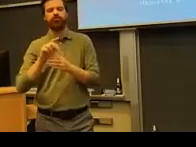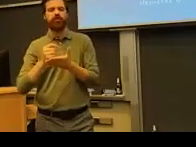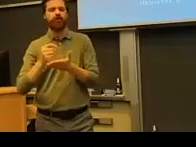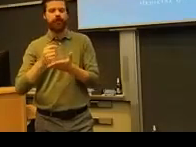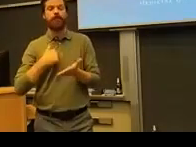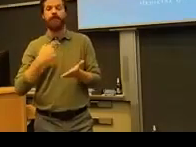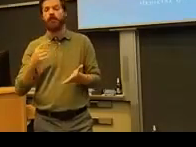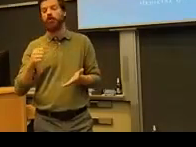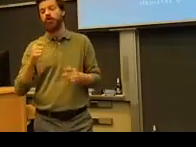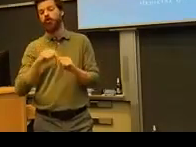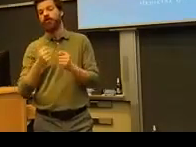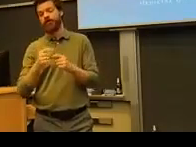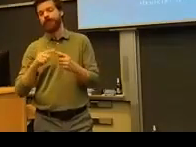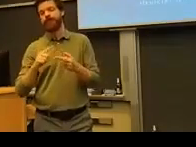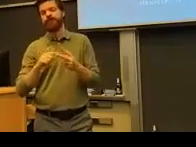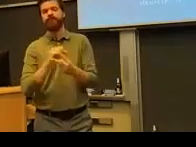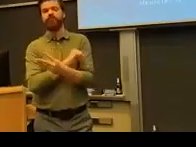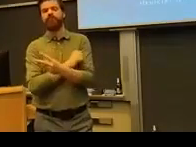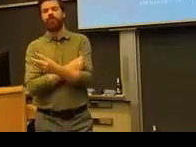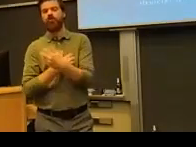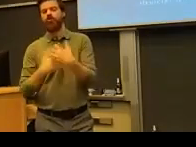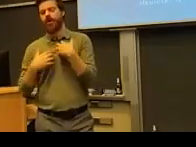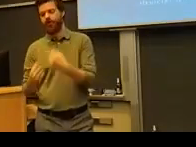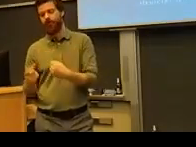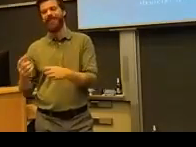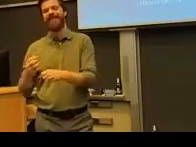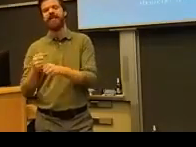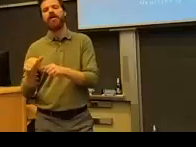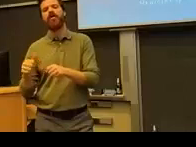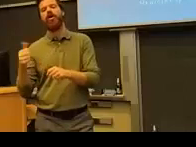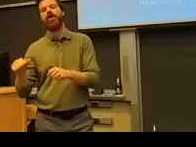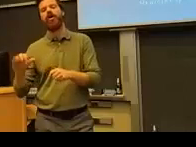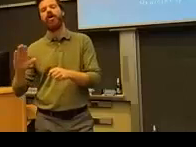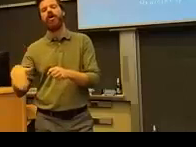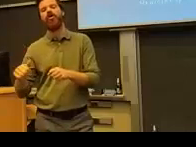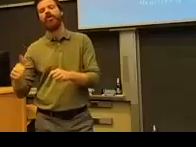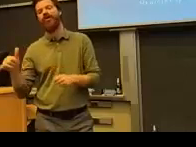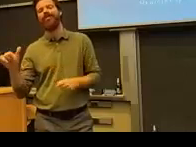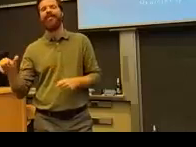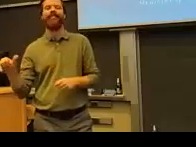other team in strong recovery and they get all the other referrals so that's like probation